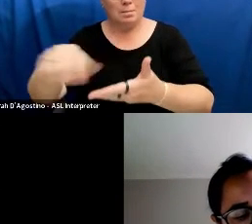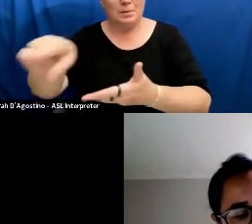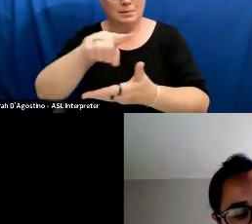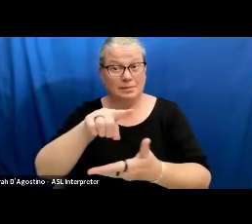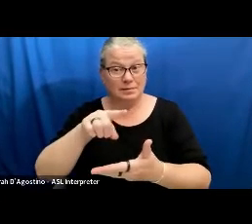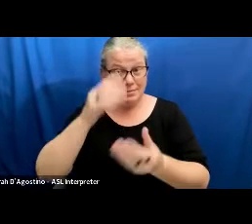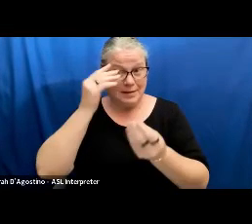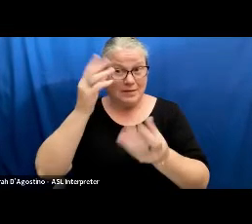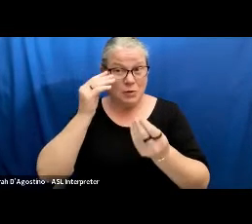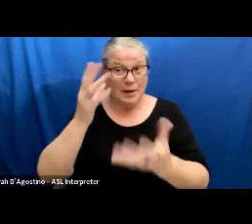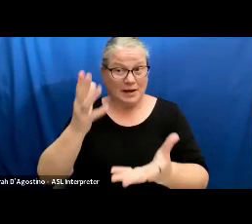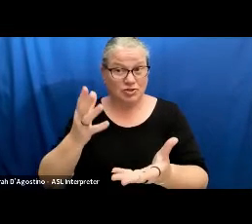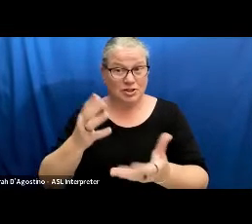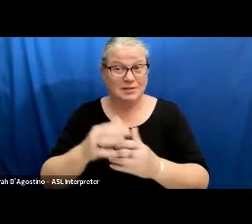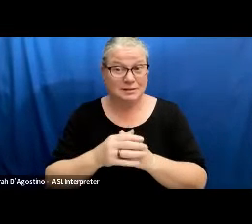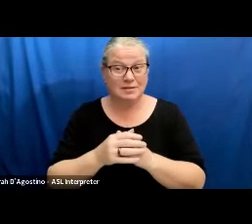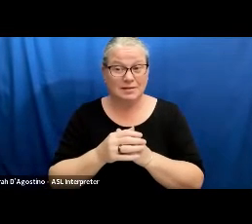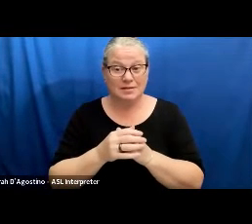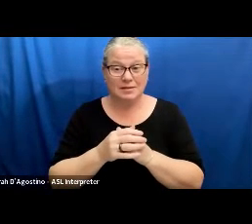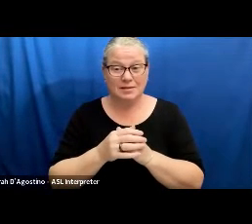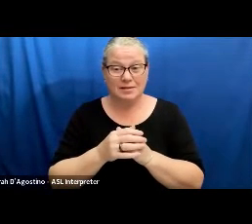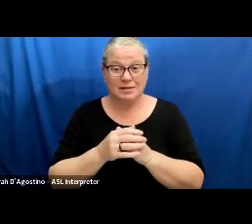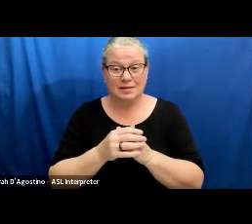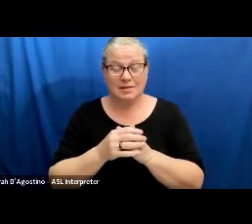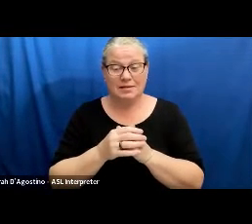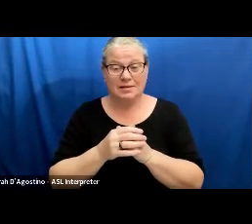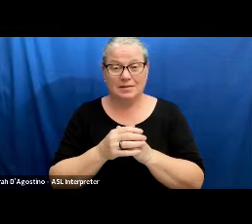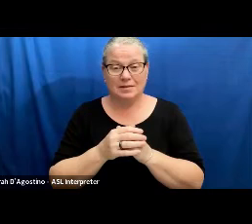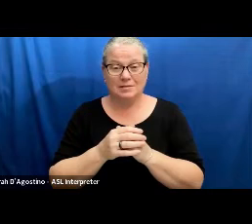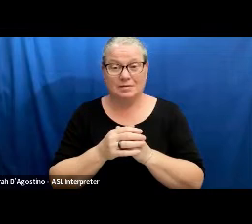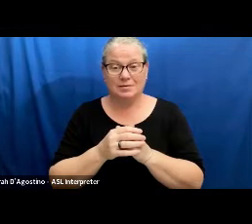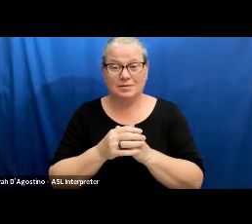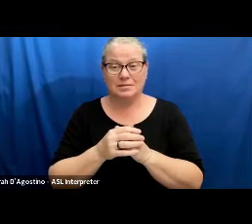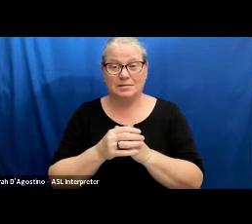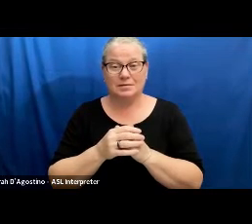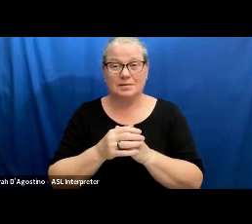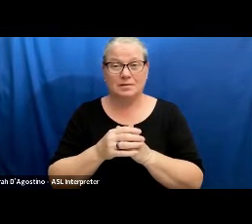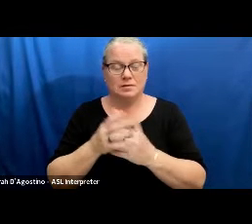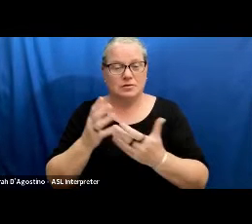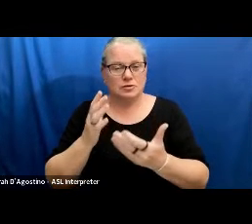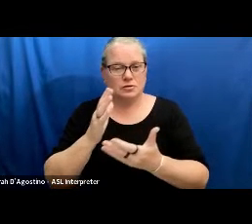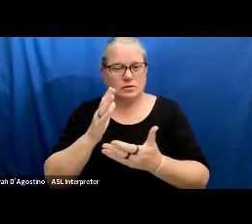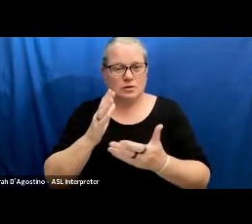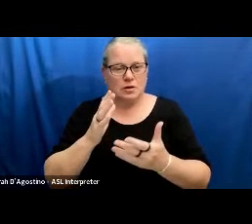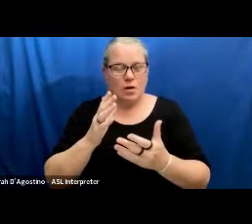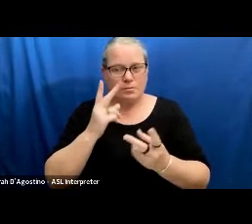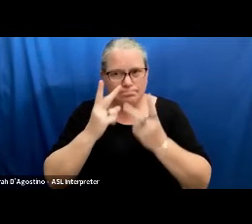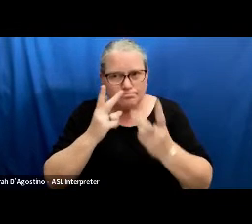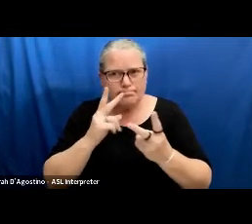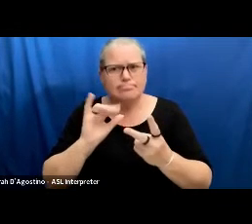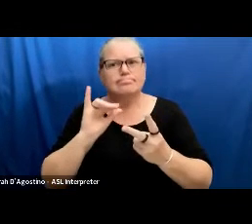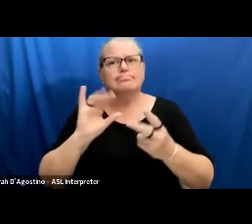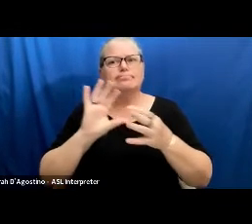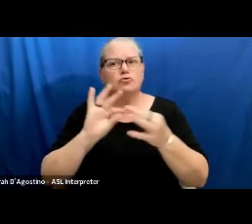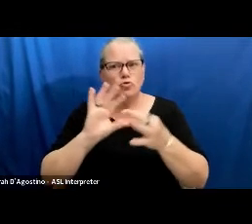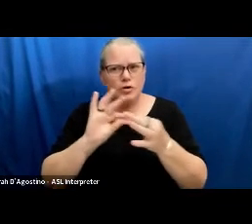particularly through the experiences and stories of some of the voters who encountered